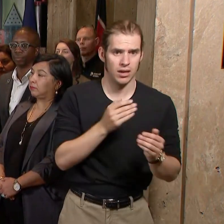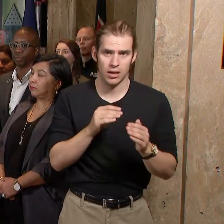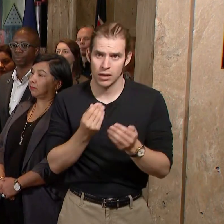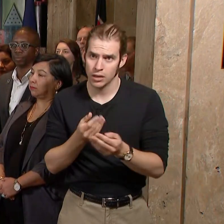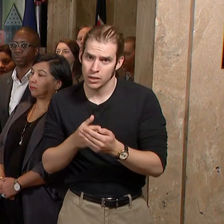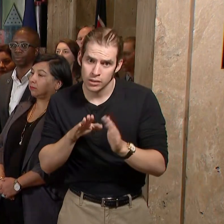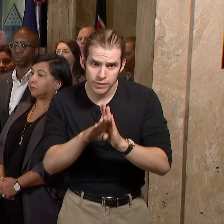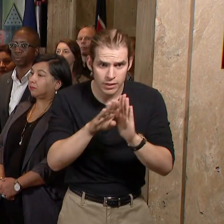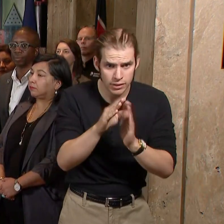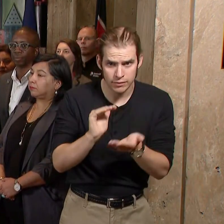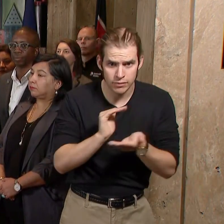they can get access to services.